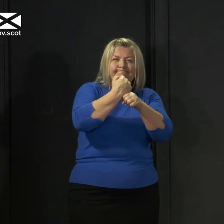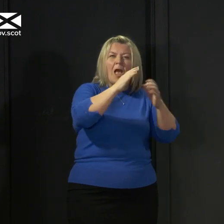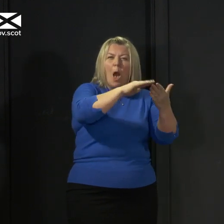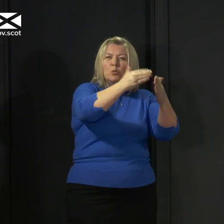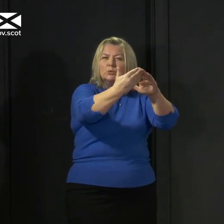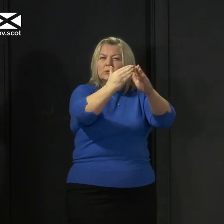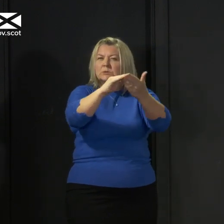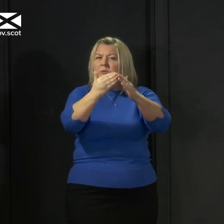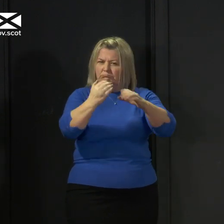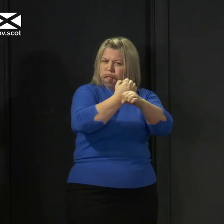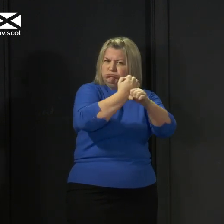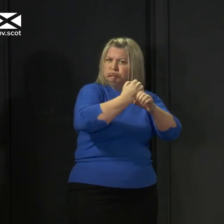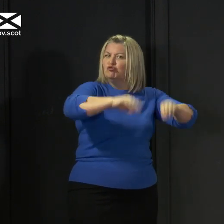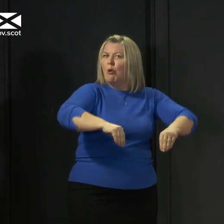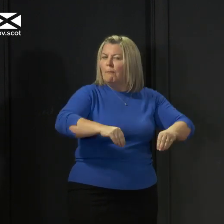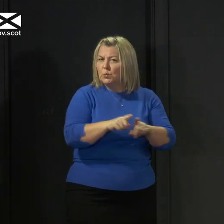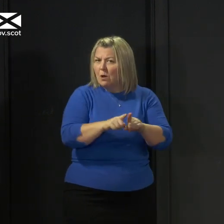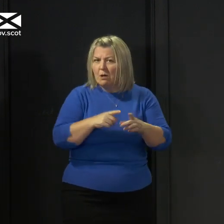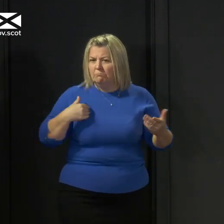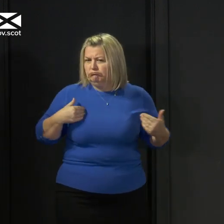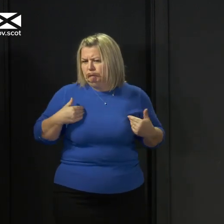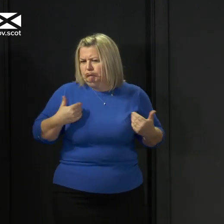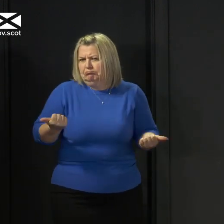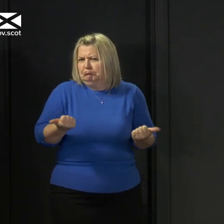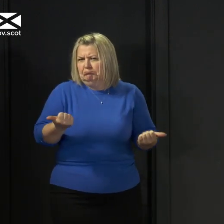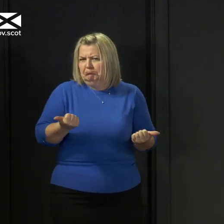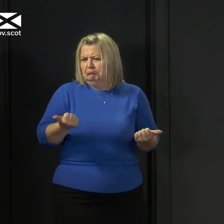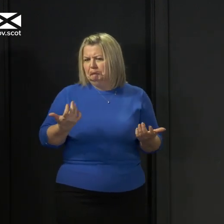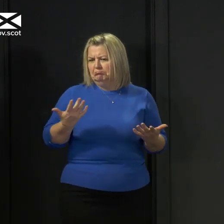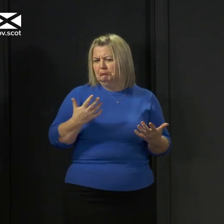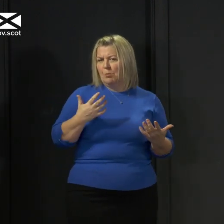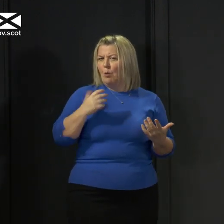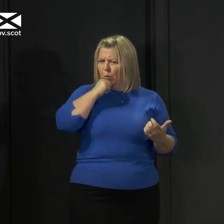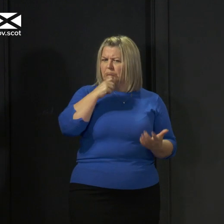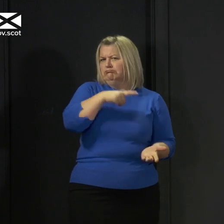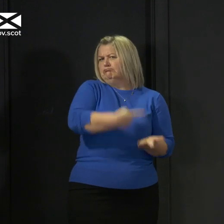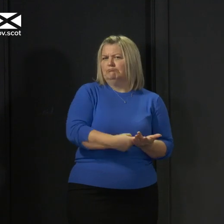hesitate to do that in future equally we will continue to work to try to get the